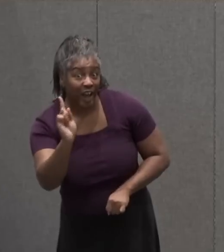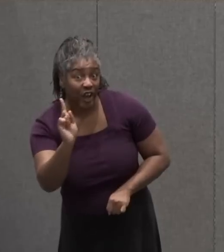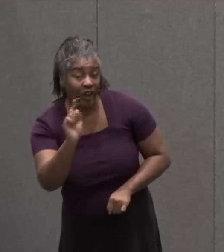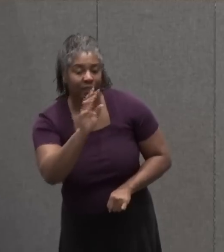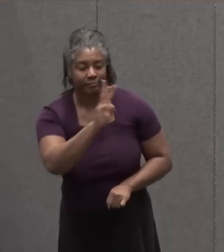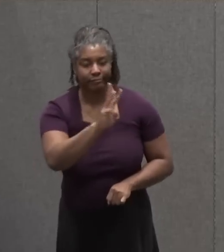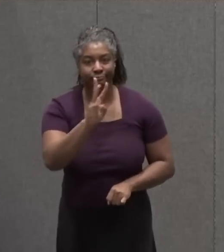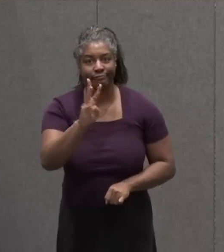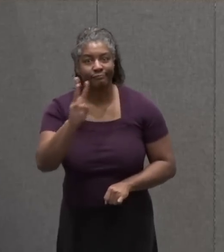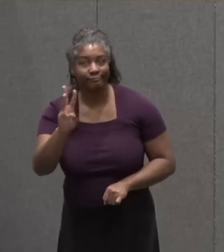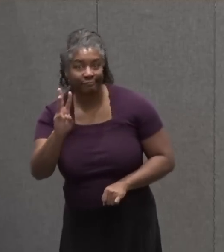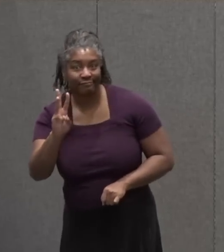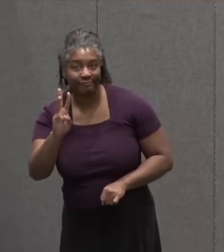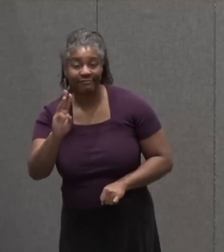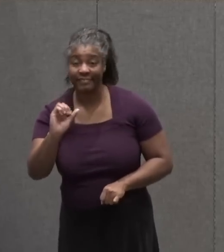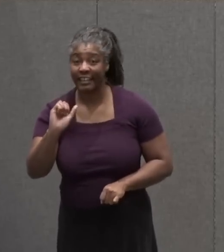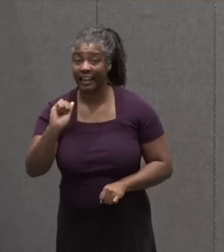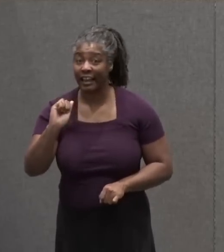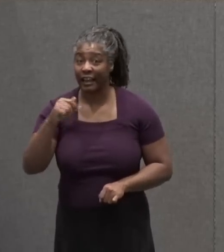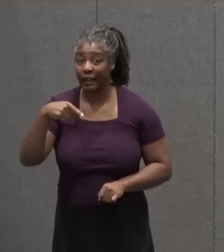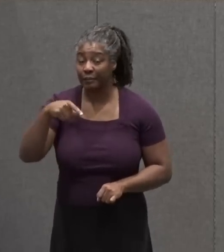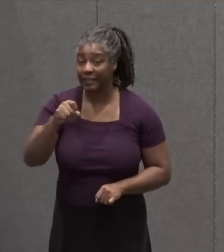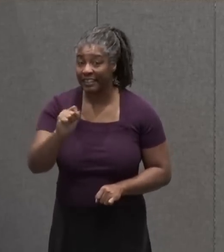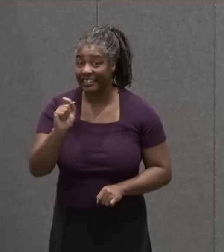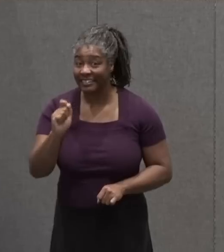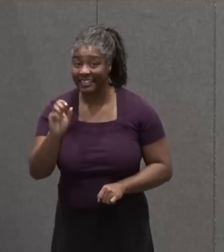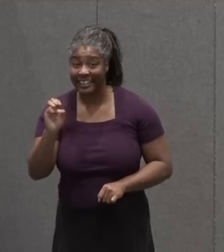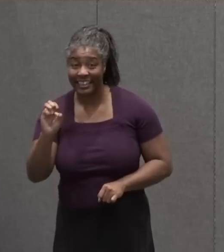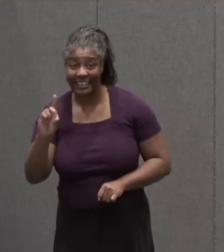Along with this game, there will be a link